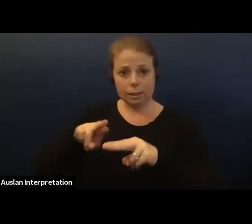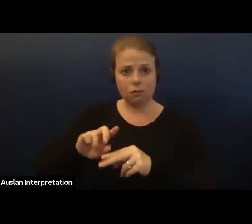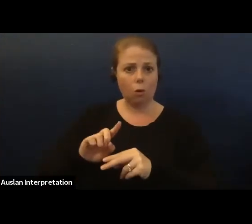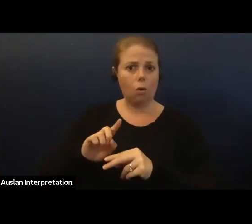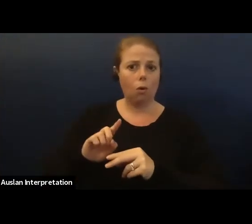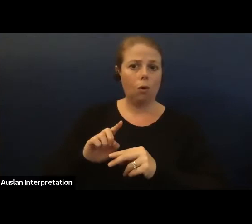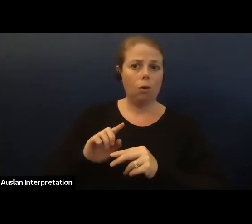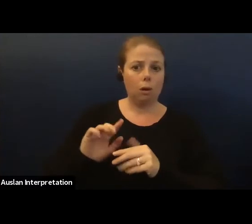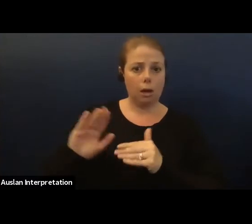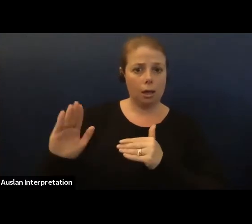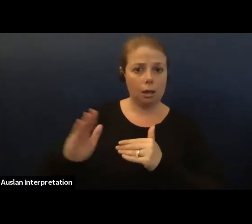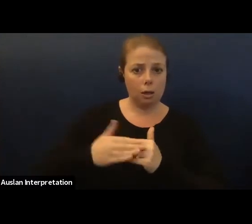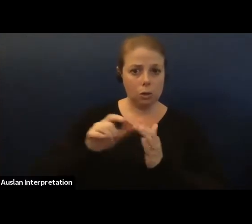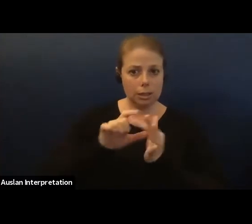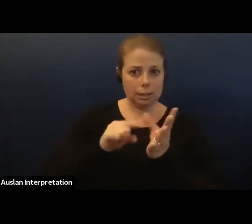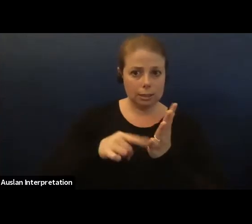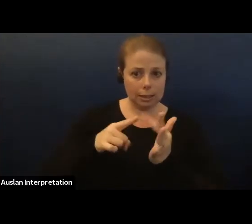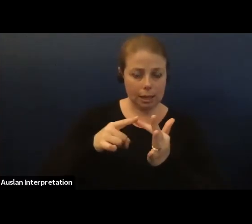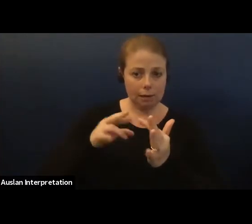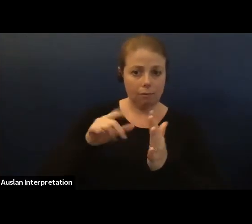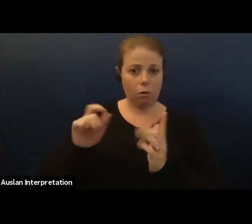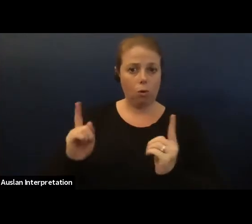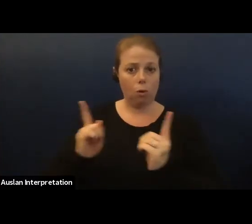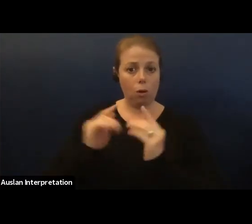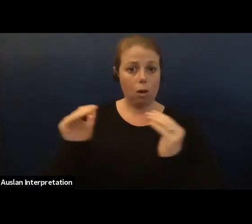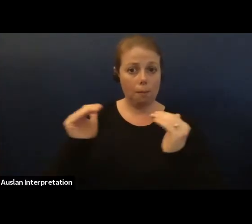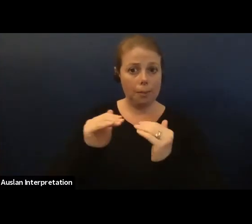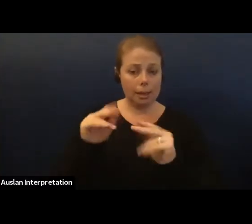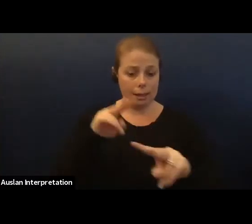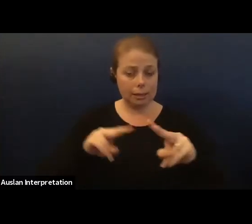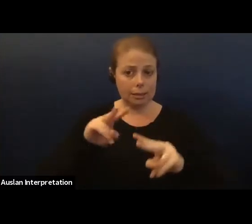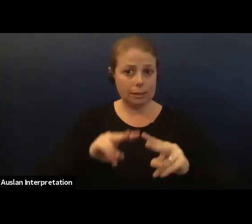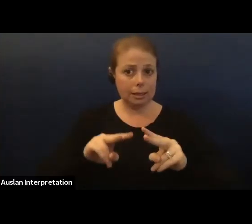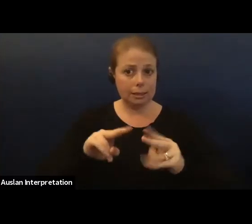opportunities each year. The two main ones are in February and September and a smaller closing